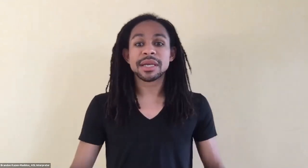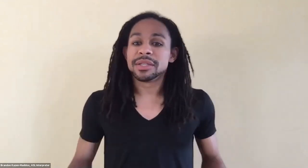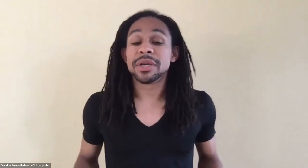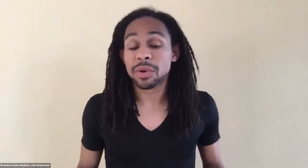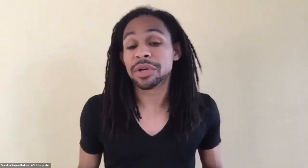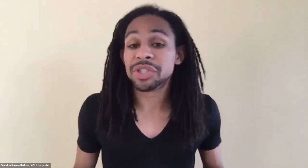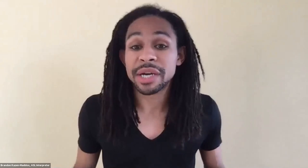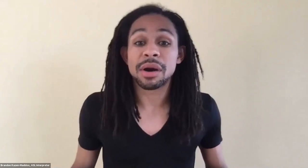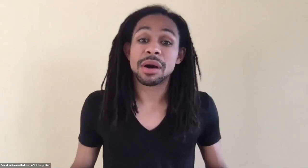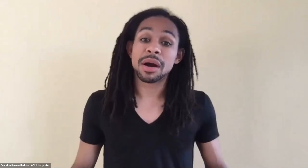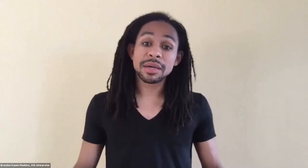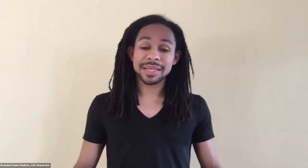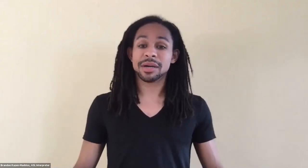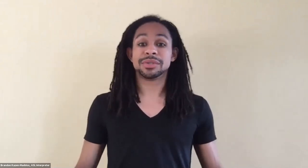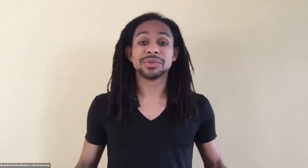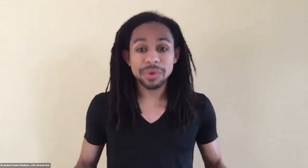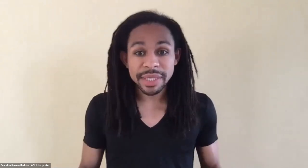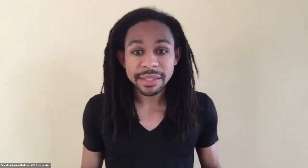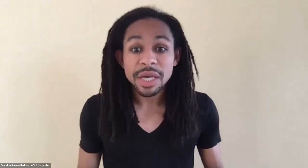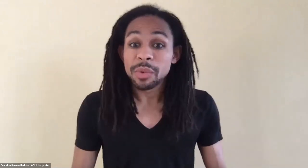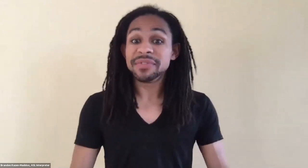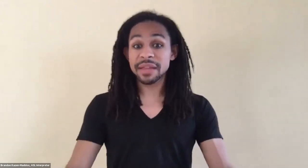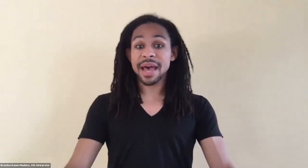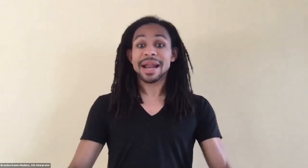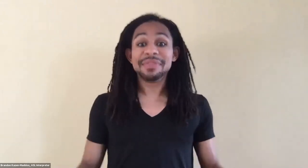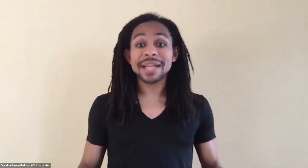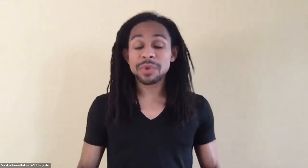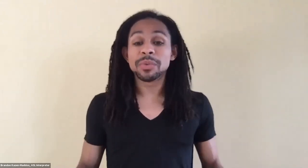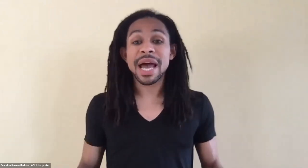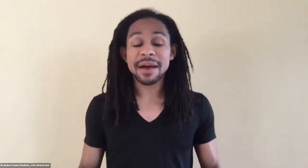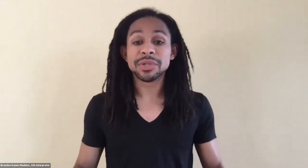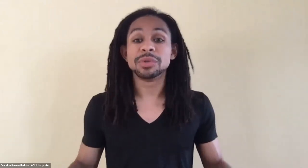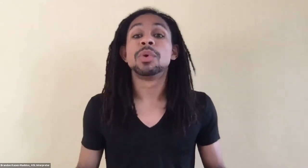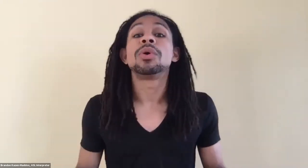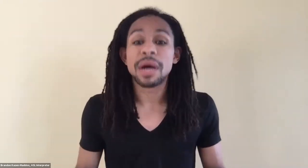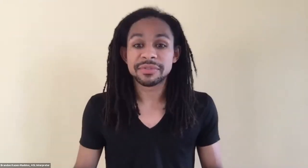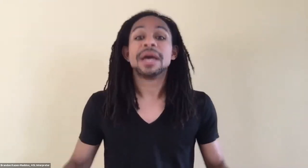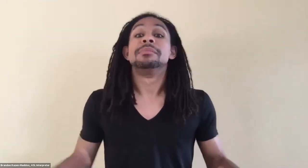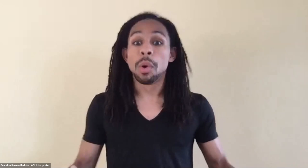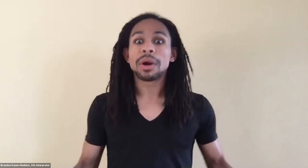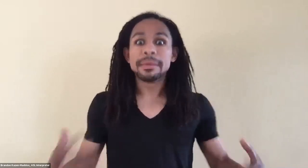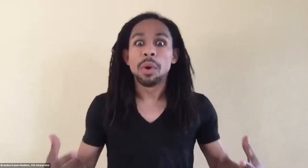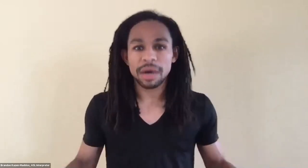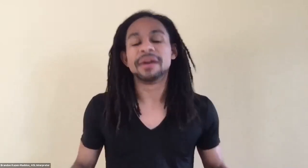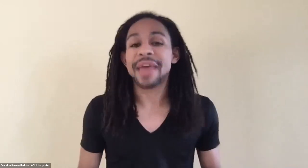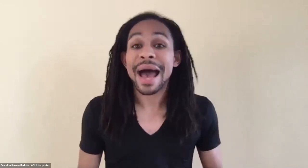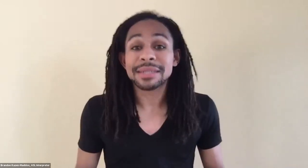in order to share our art and our stories. We've done that, and that's what we have to do more of, more and more of that.